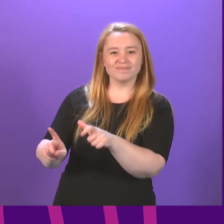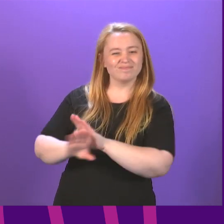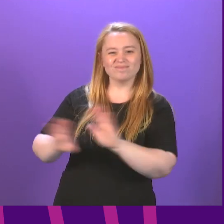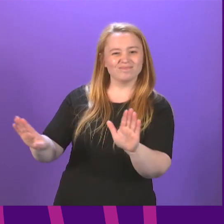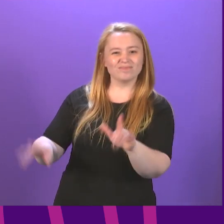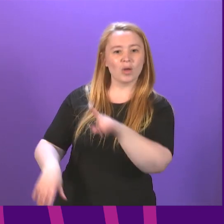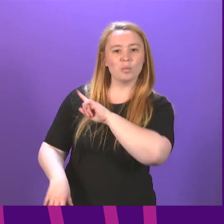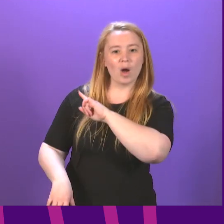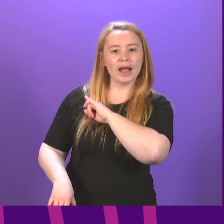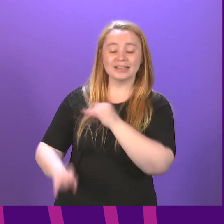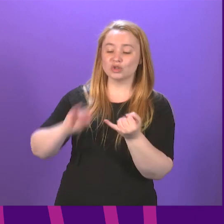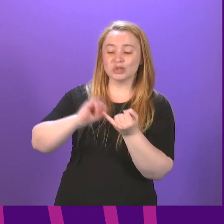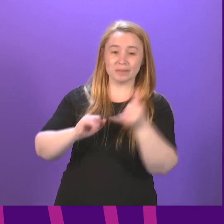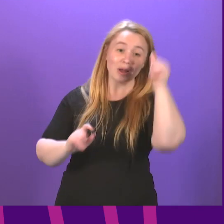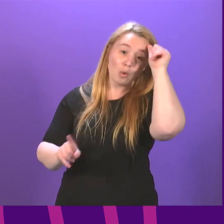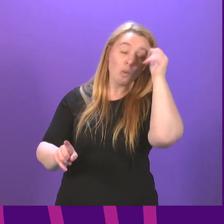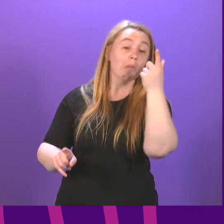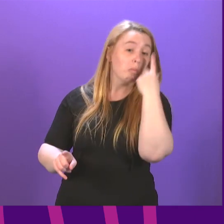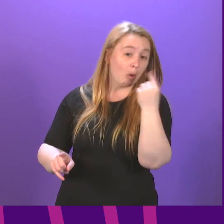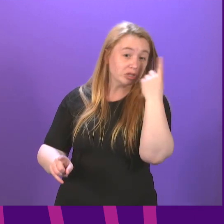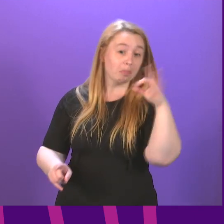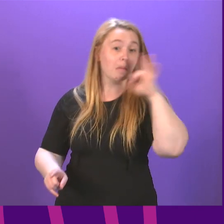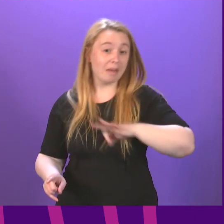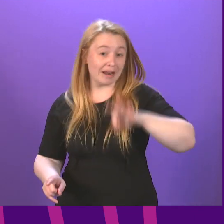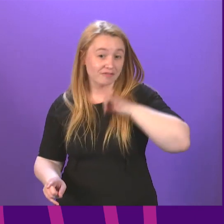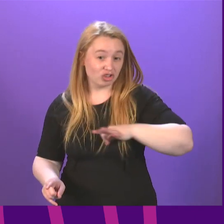can see that there might be benefit in deploying a site agent at other sites,